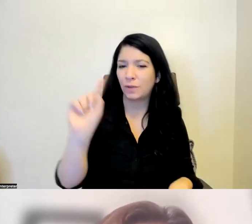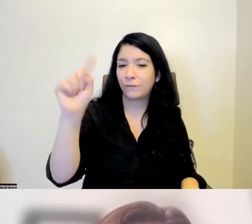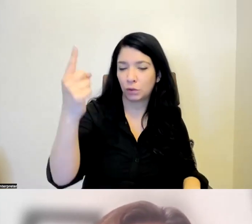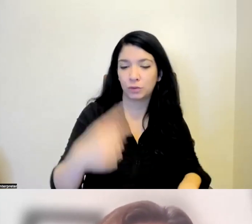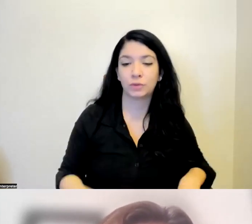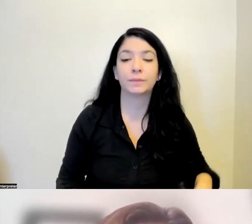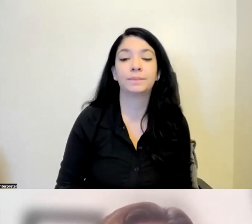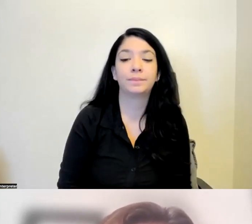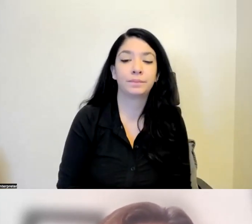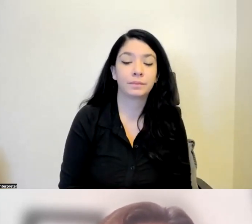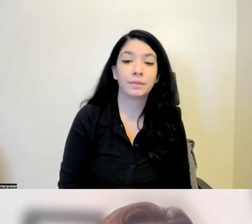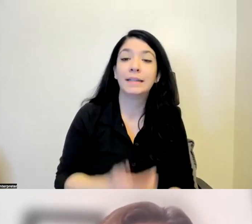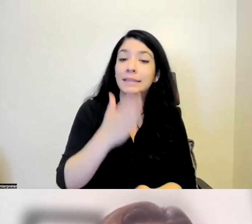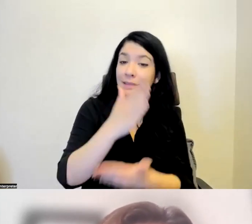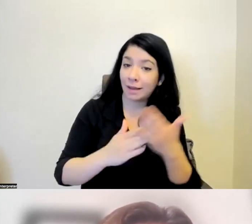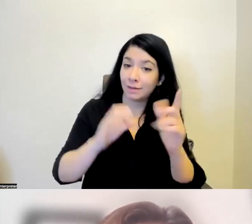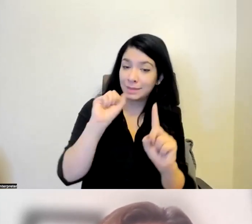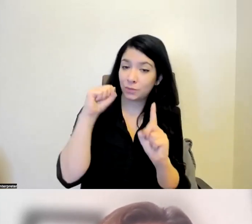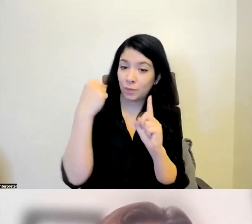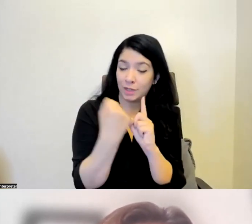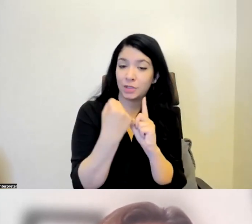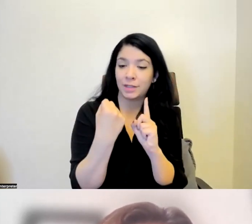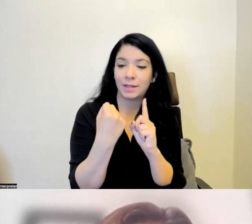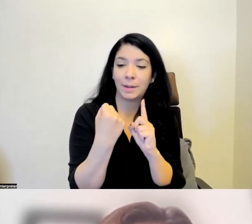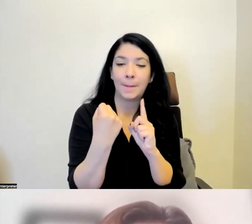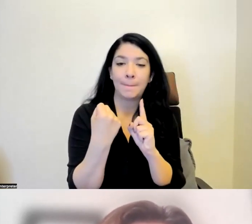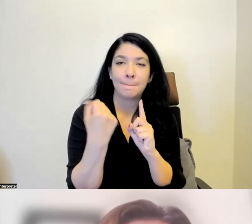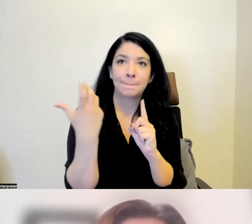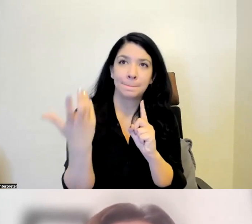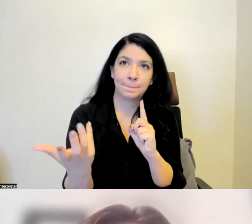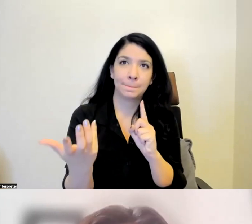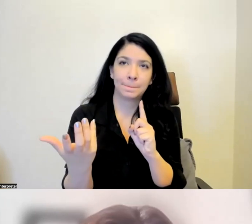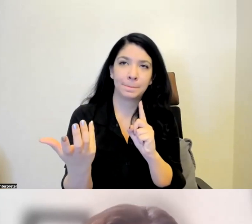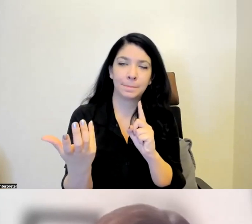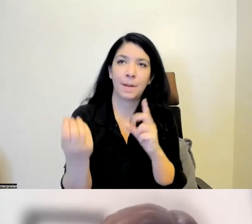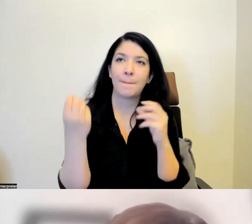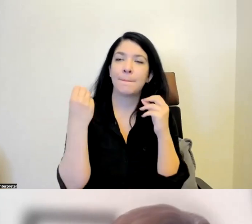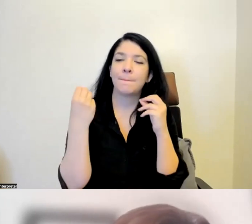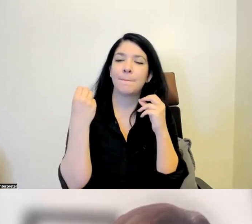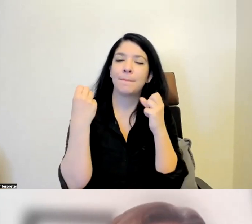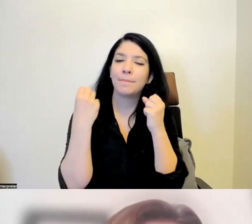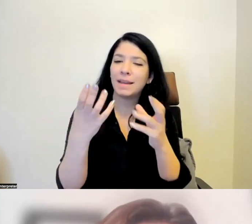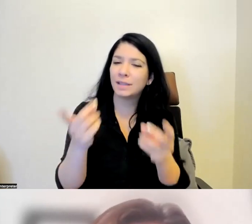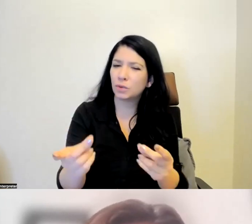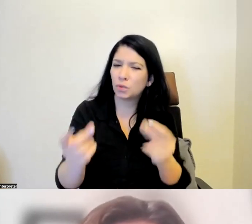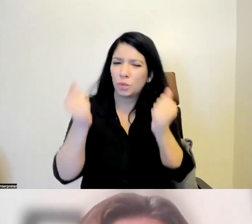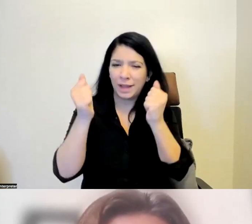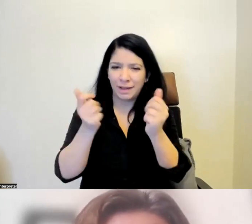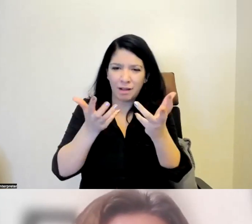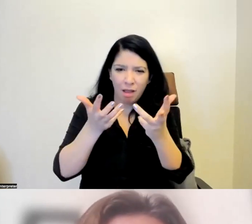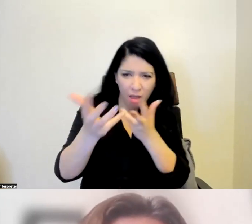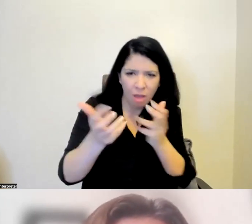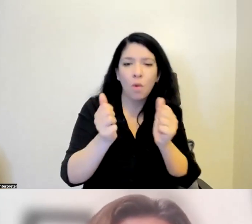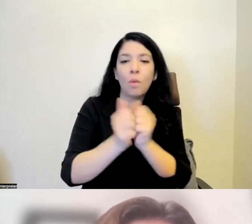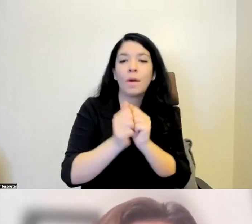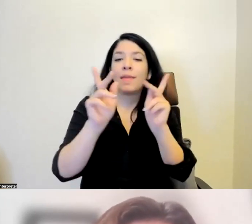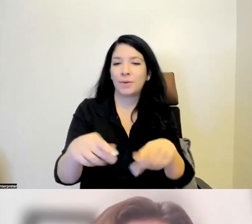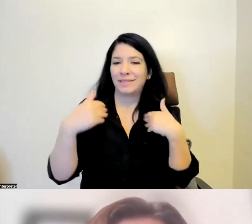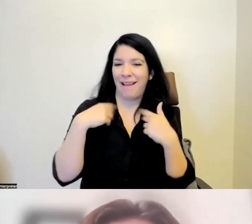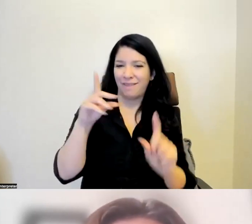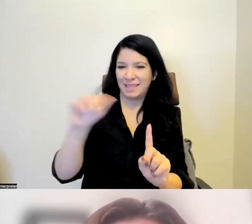situations where there are very quick interactions between a person with a disability and a covered